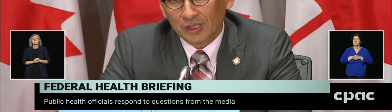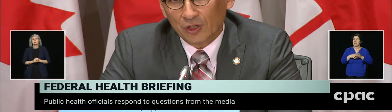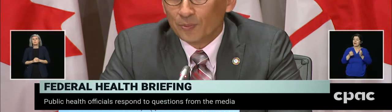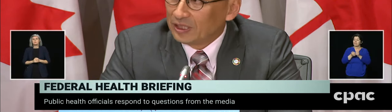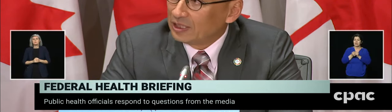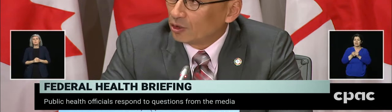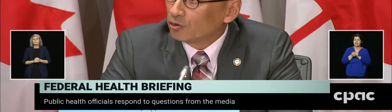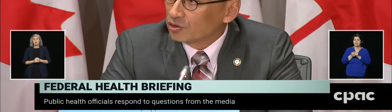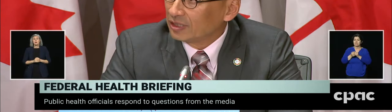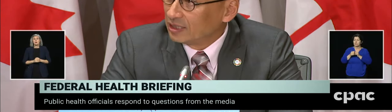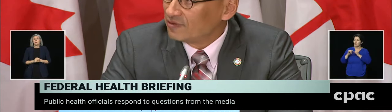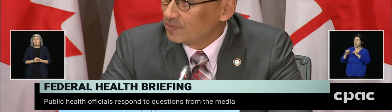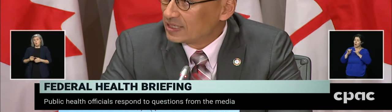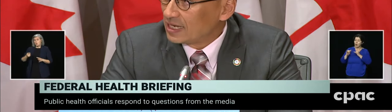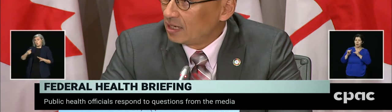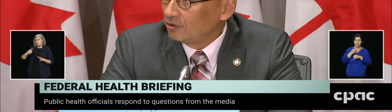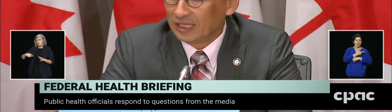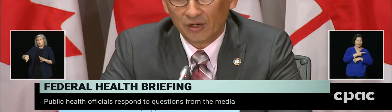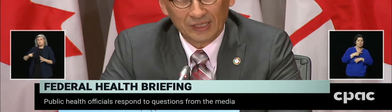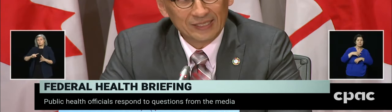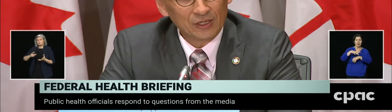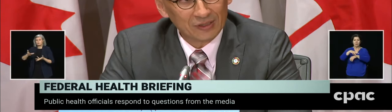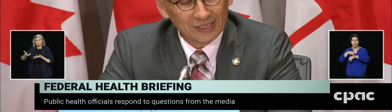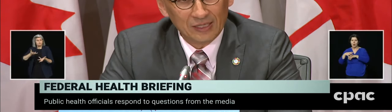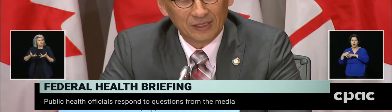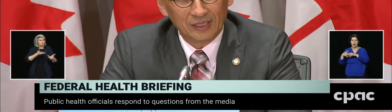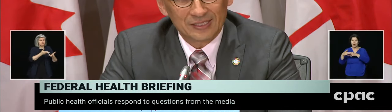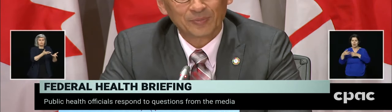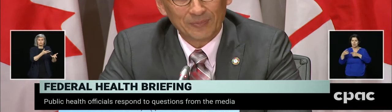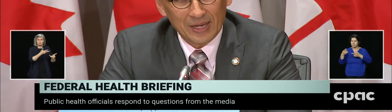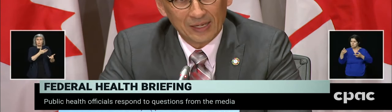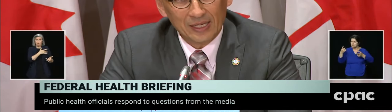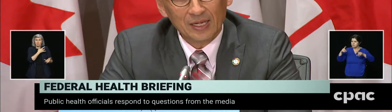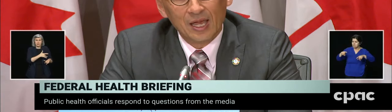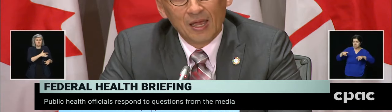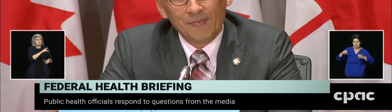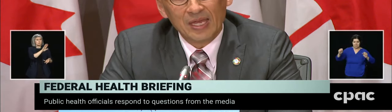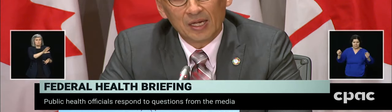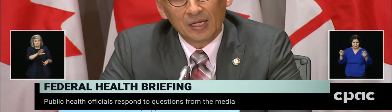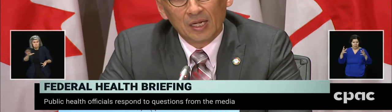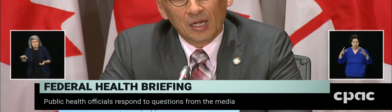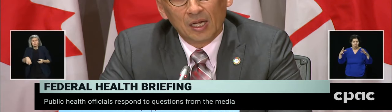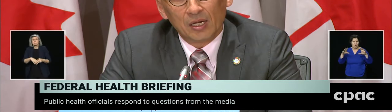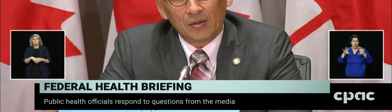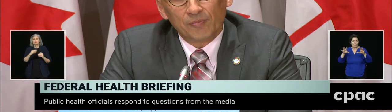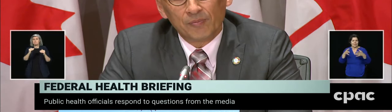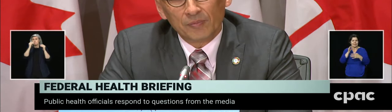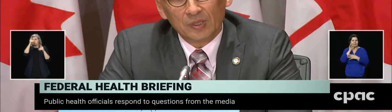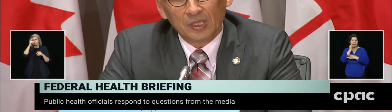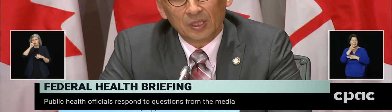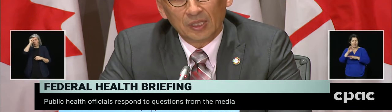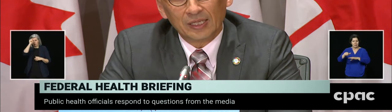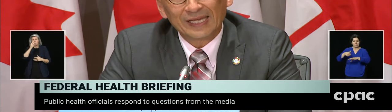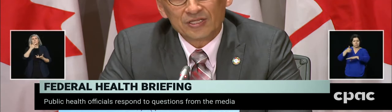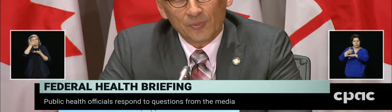WE WERE IN CONVERSATIONS WITH OUR COUNTERPARTS FROM THE